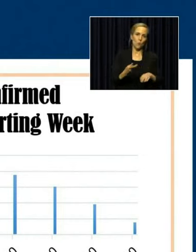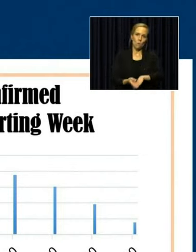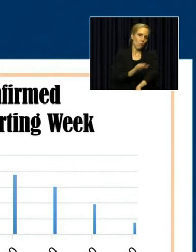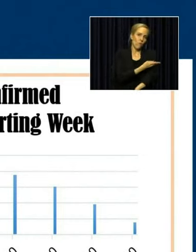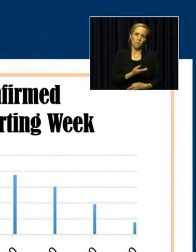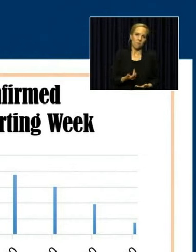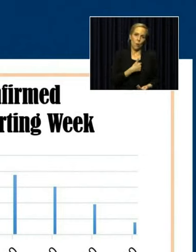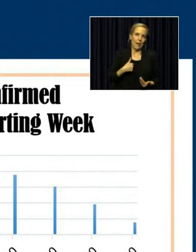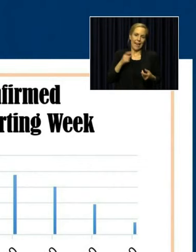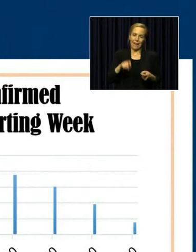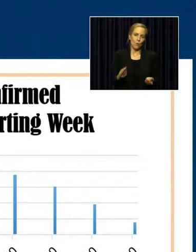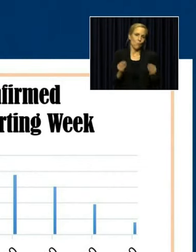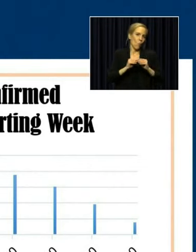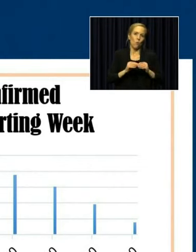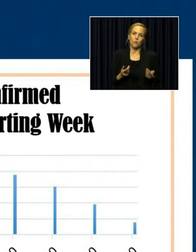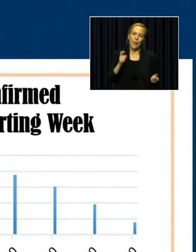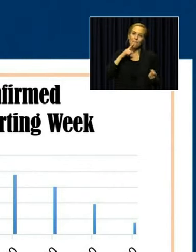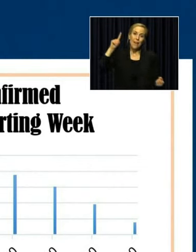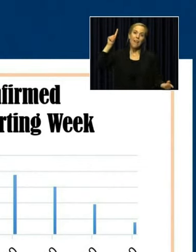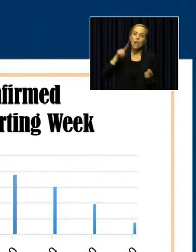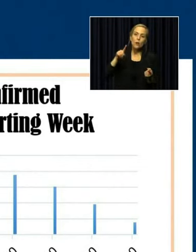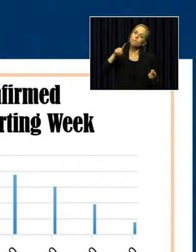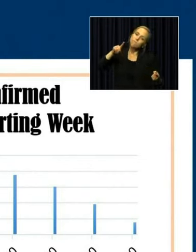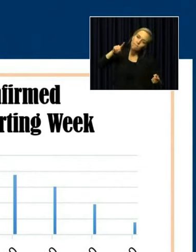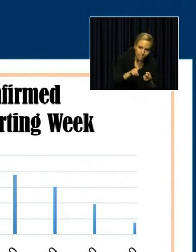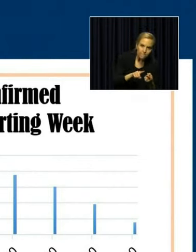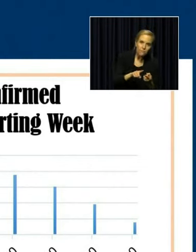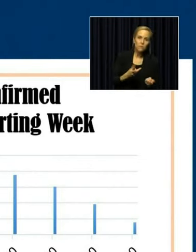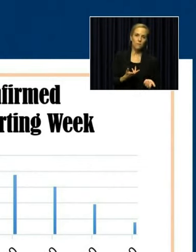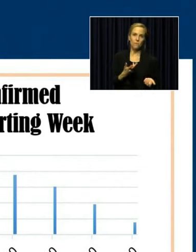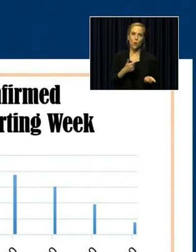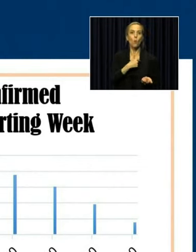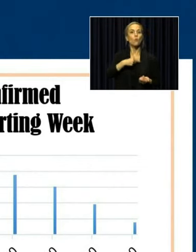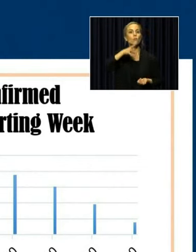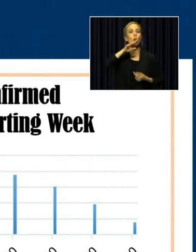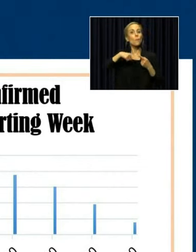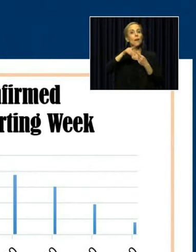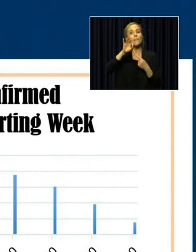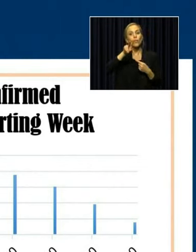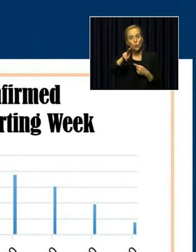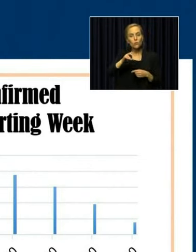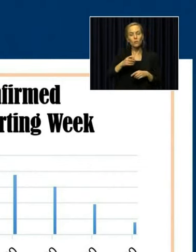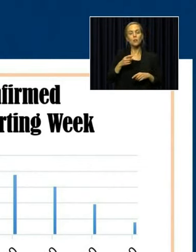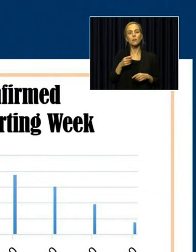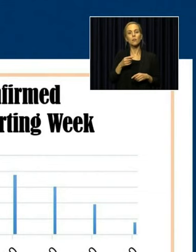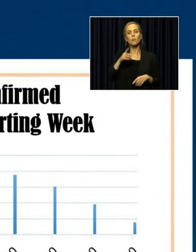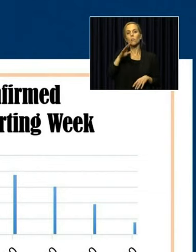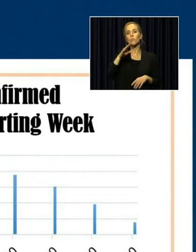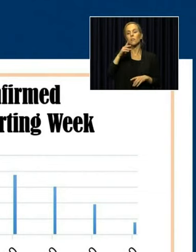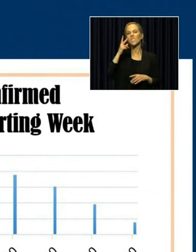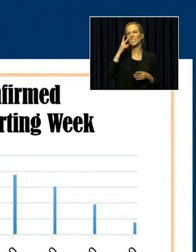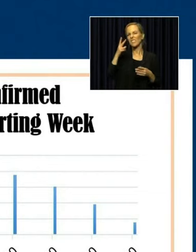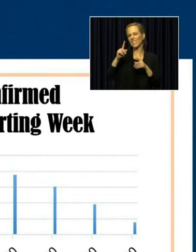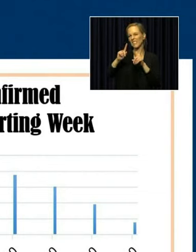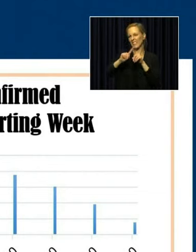I JUST BE WANT TO CONTINUE TO SAY THE HARDER YOU WORK, THE BETTER WE WILL LOOK, NOT JUST